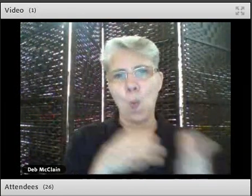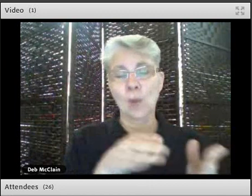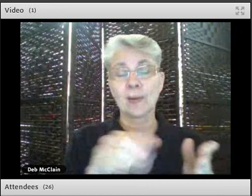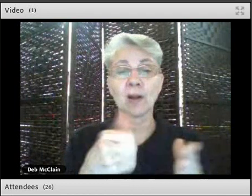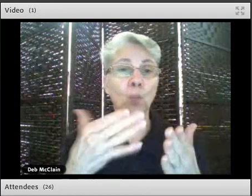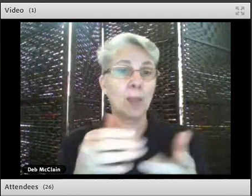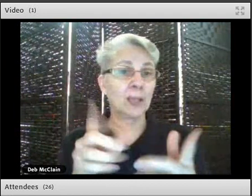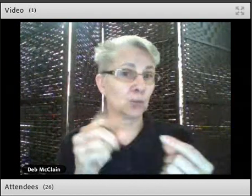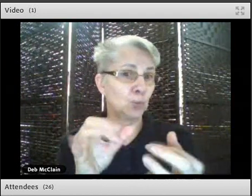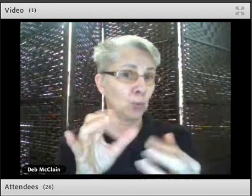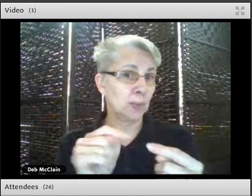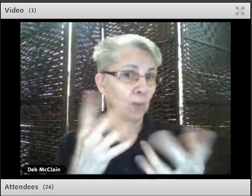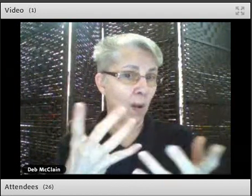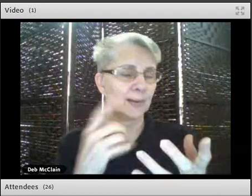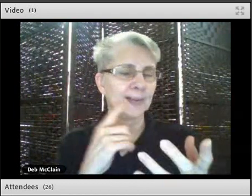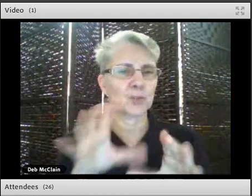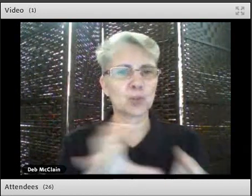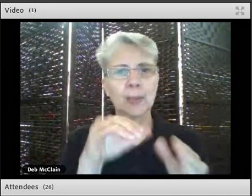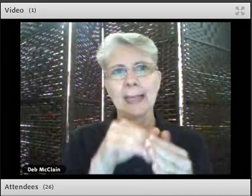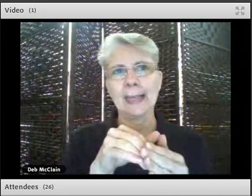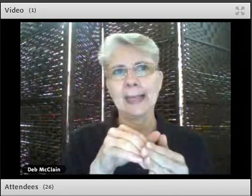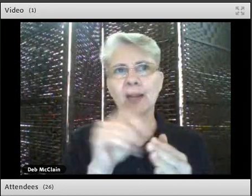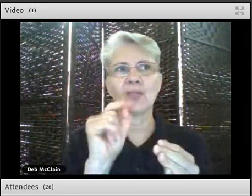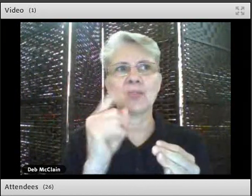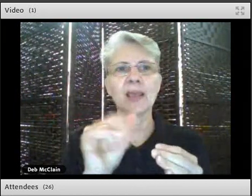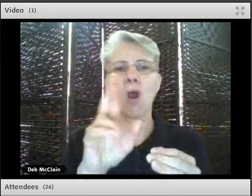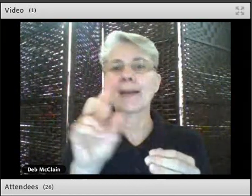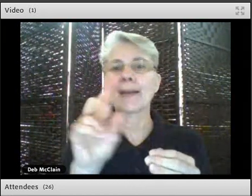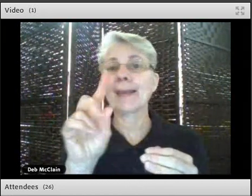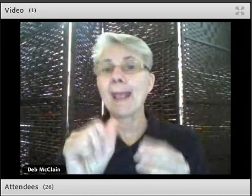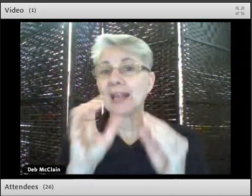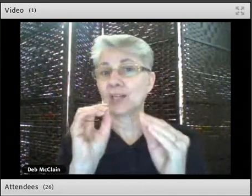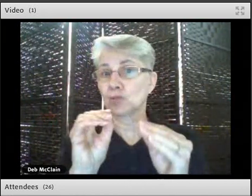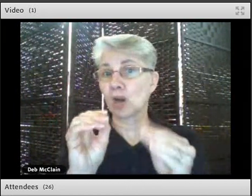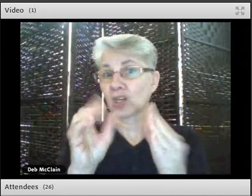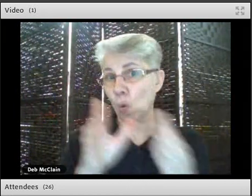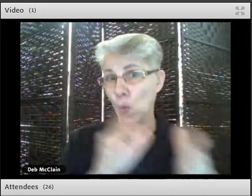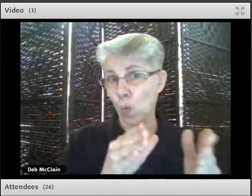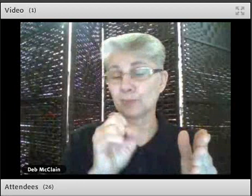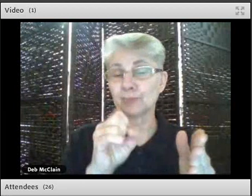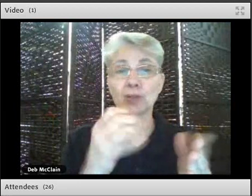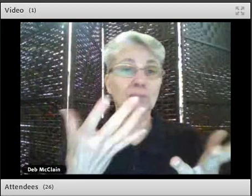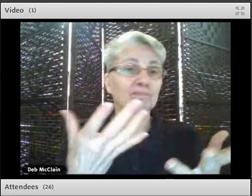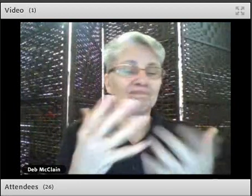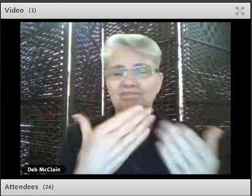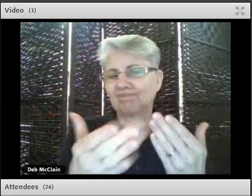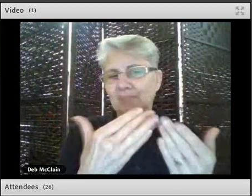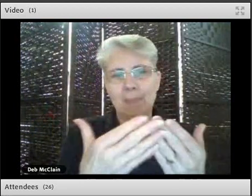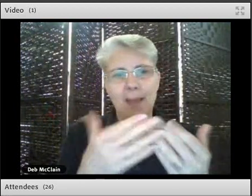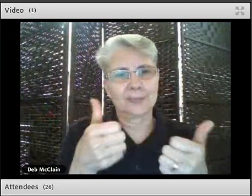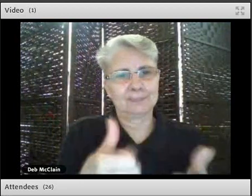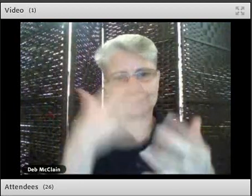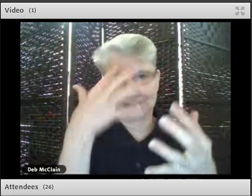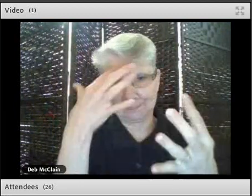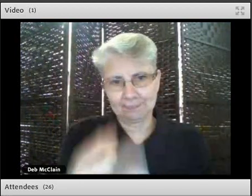And the other reason I'll say it doesn't matter is that the order that you put it in is not necessarily the order